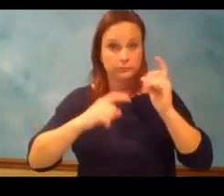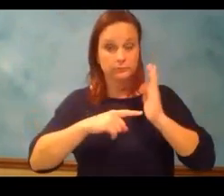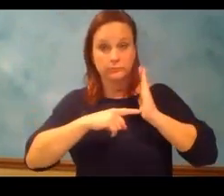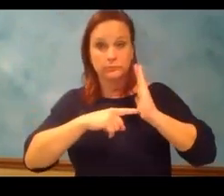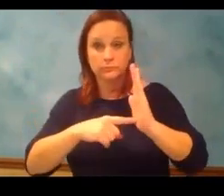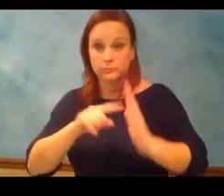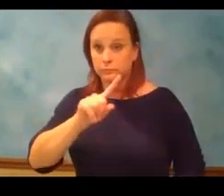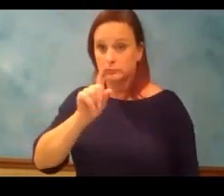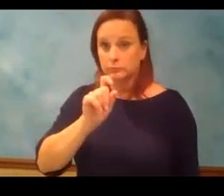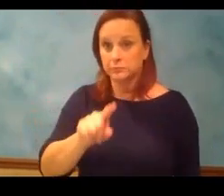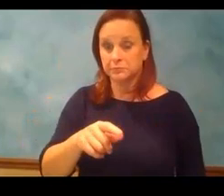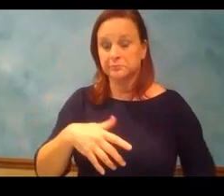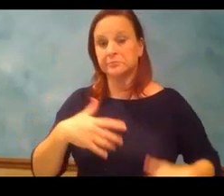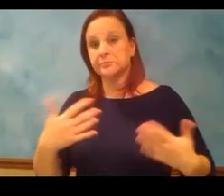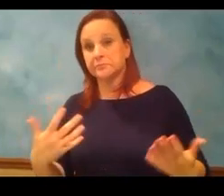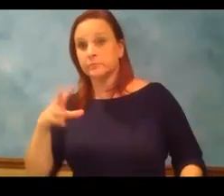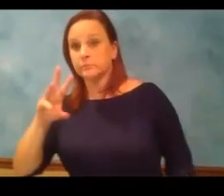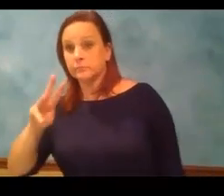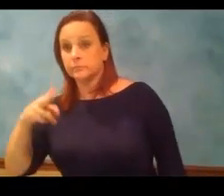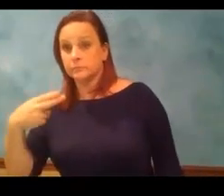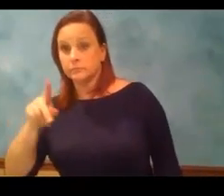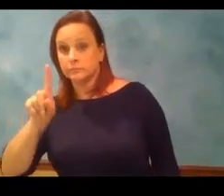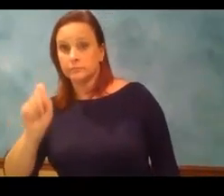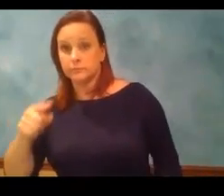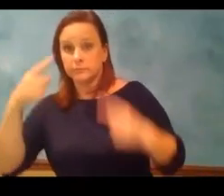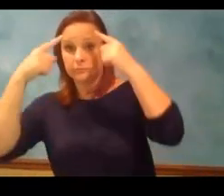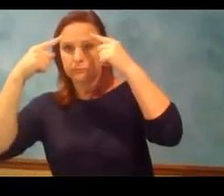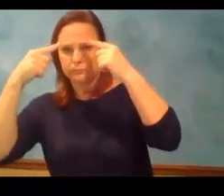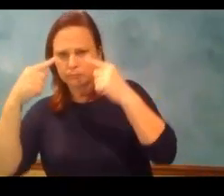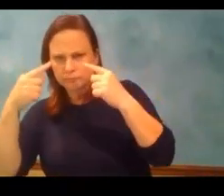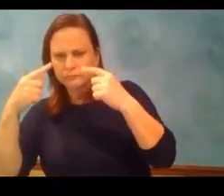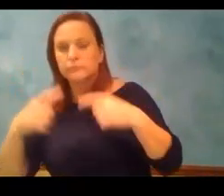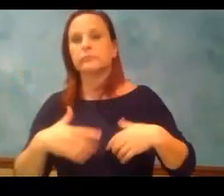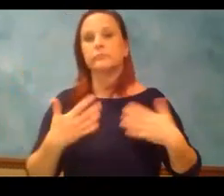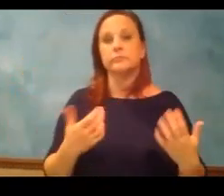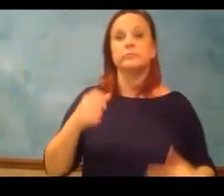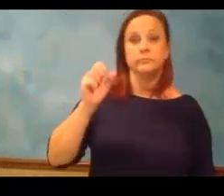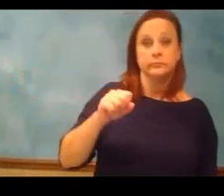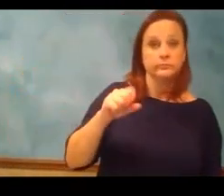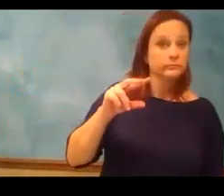If you notice non-manuals being used to indicate a wh-question